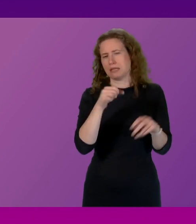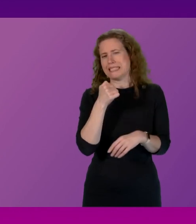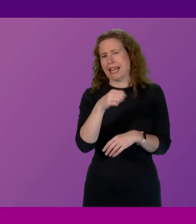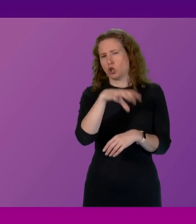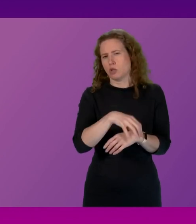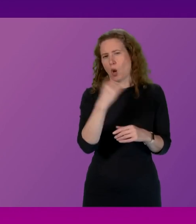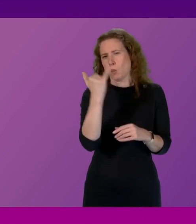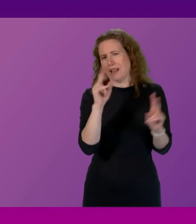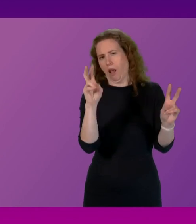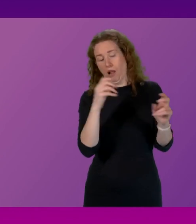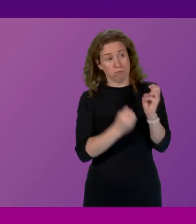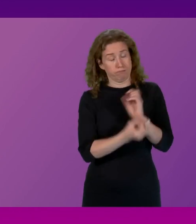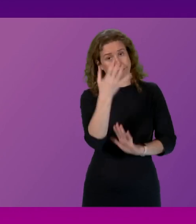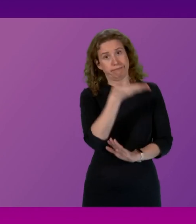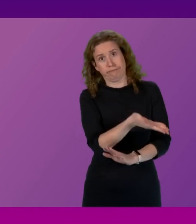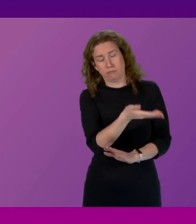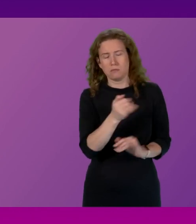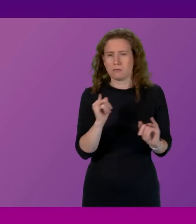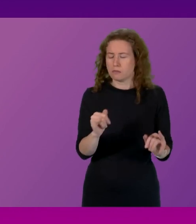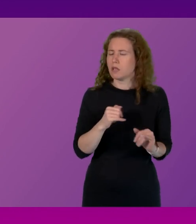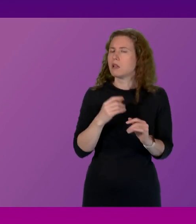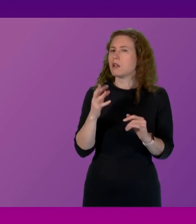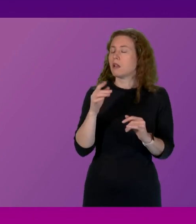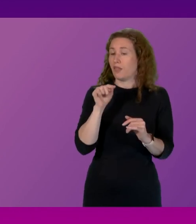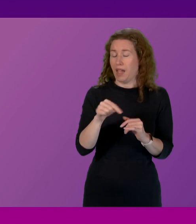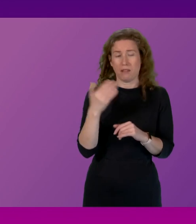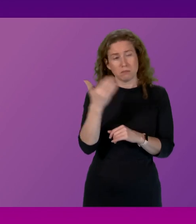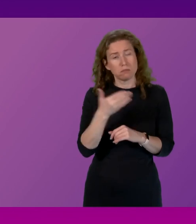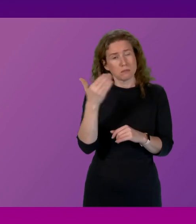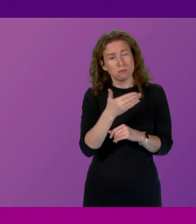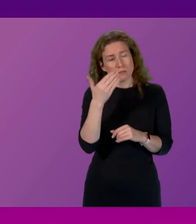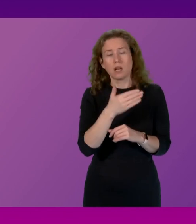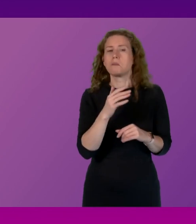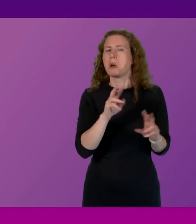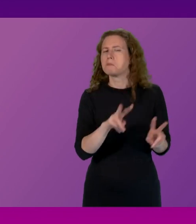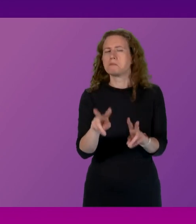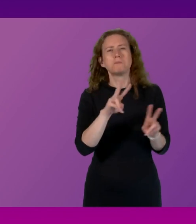The Scottish Fire and Rescue Service has remained in attendance, but there are no further signs of fire.